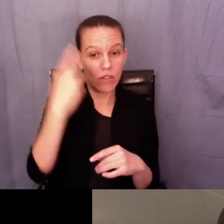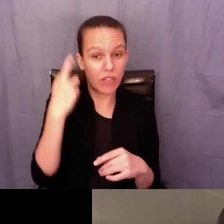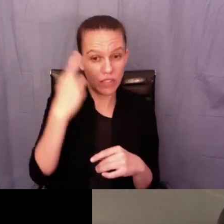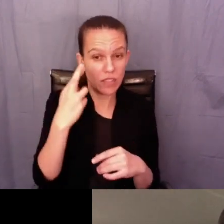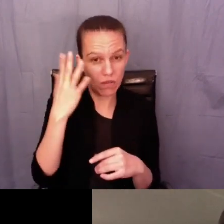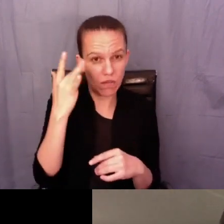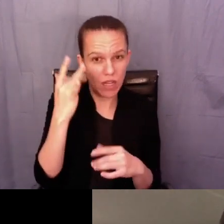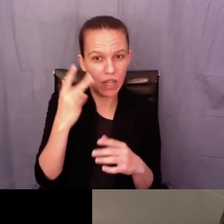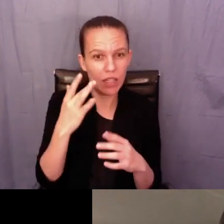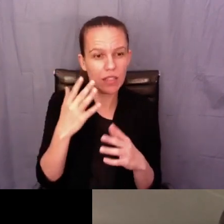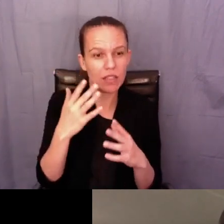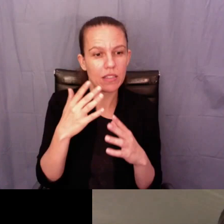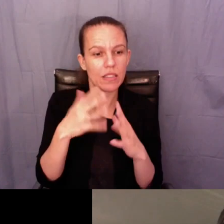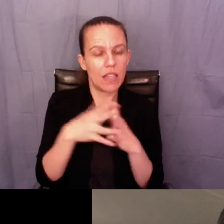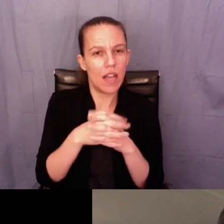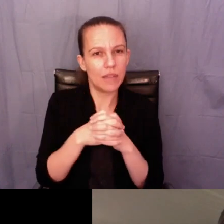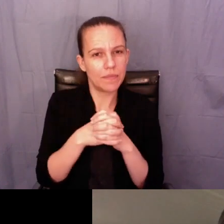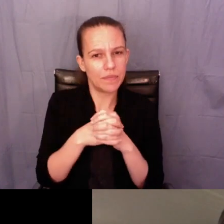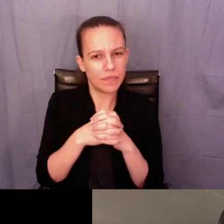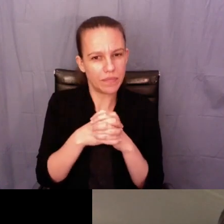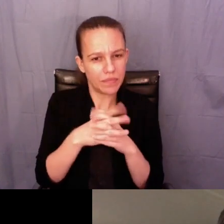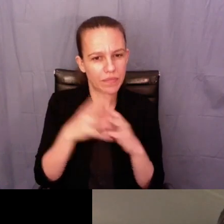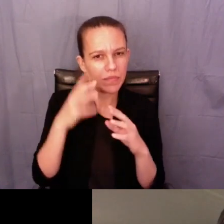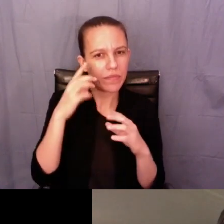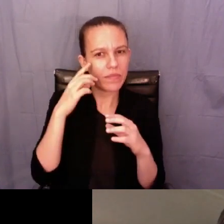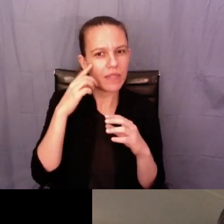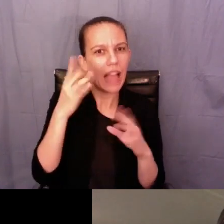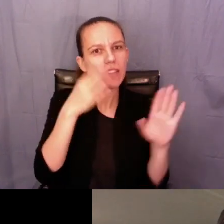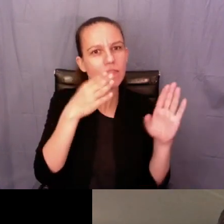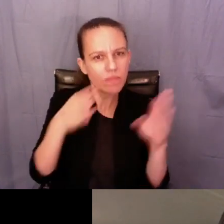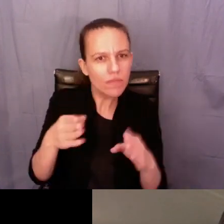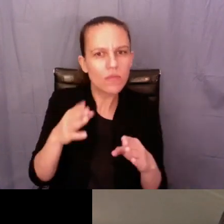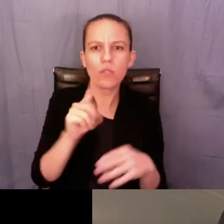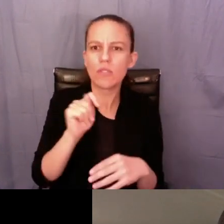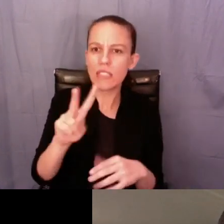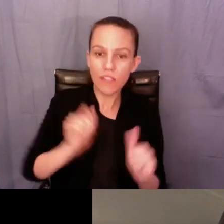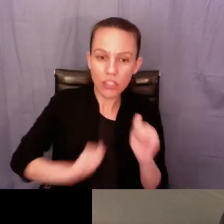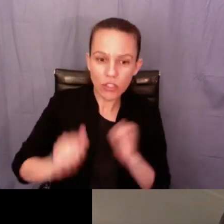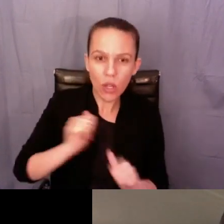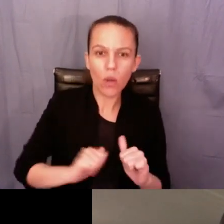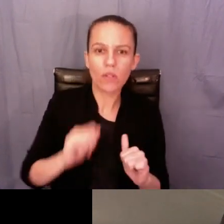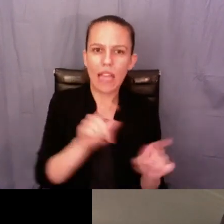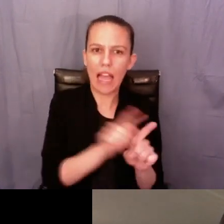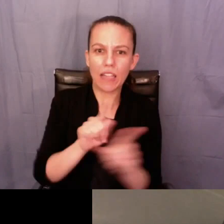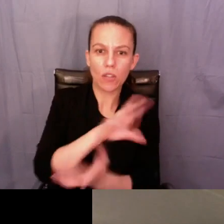of serios or tv shows or things as a corpus just because it was